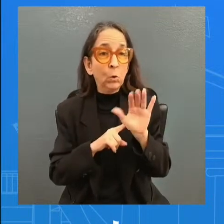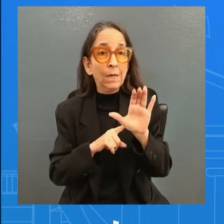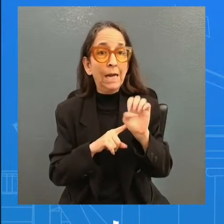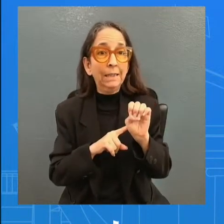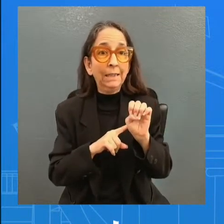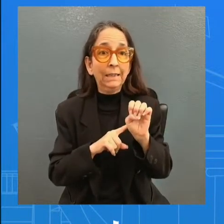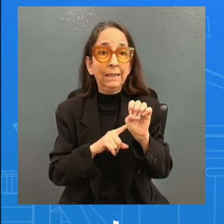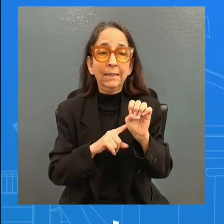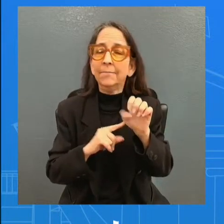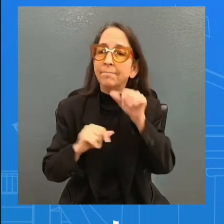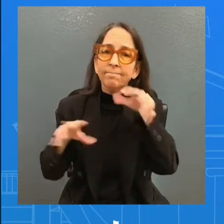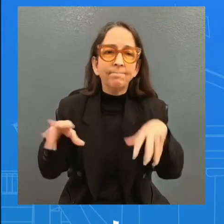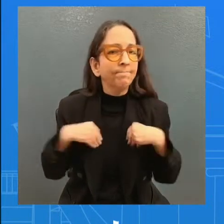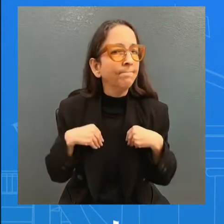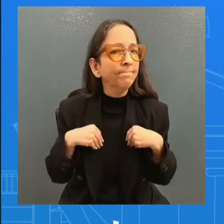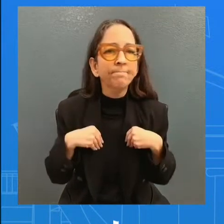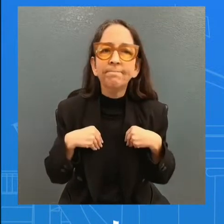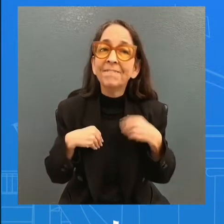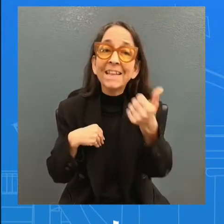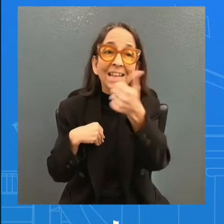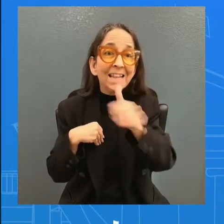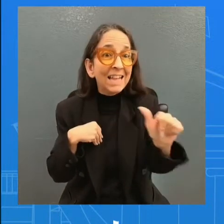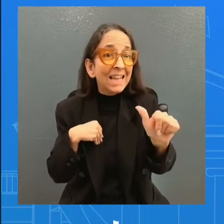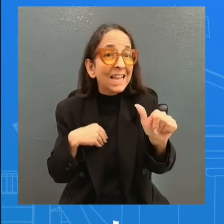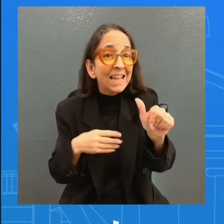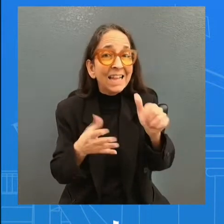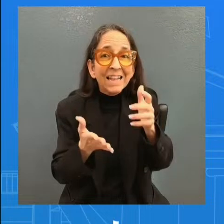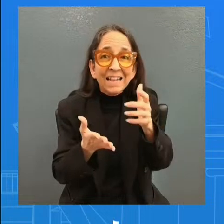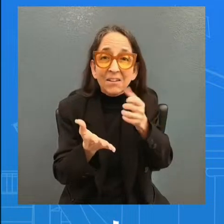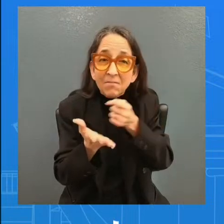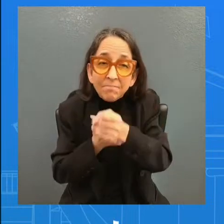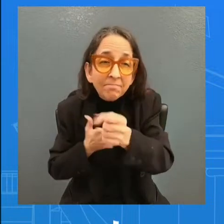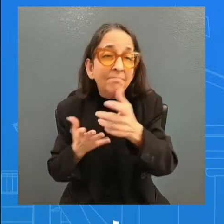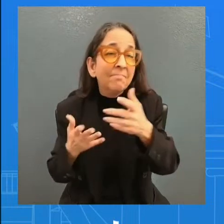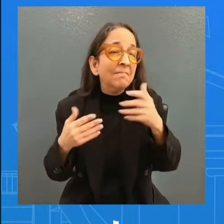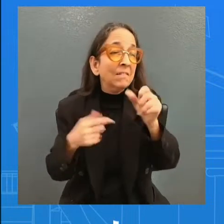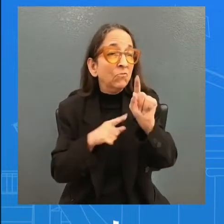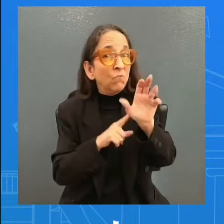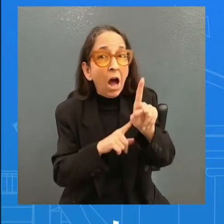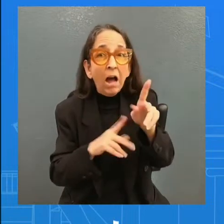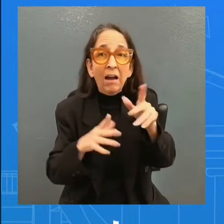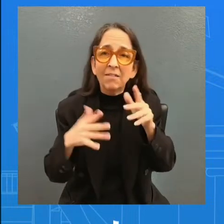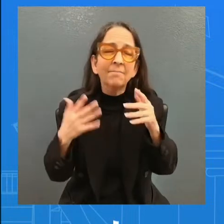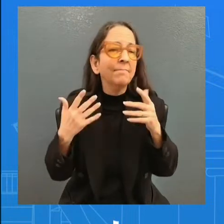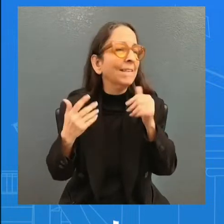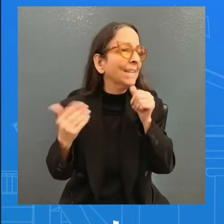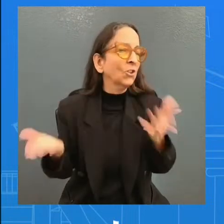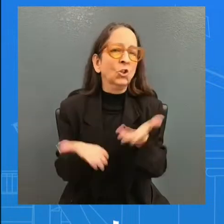on any of our nation’s communities. The president continues to receive regular updates on both the investigation